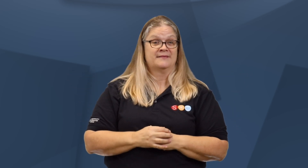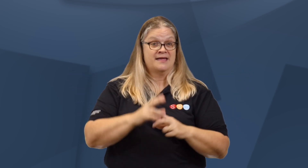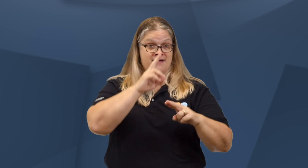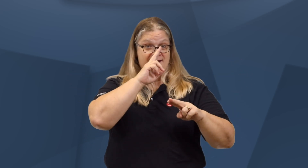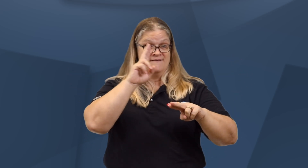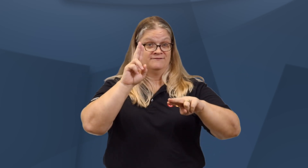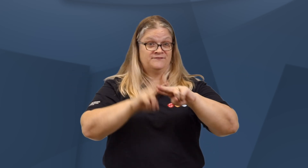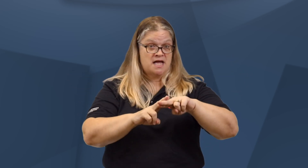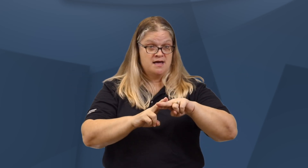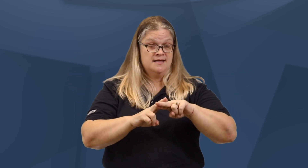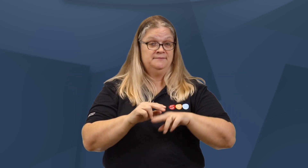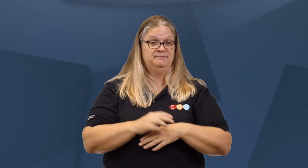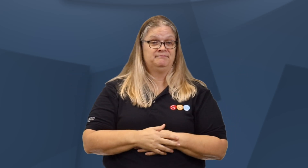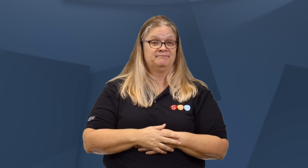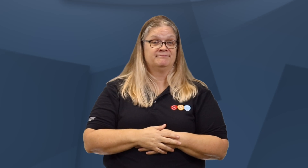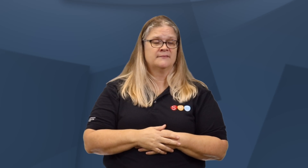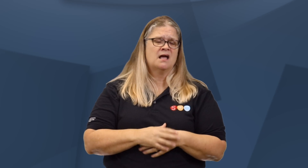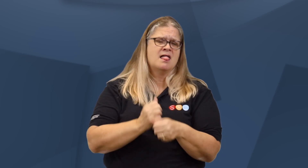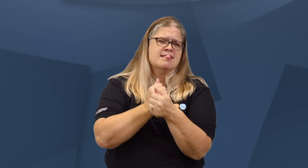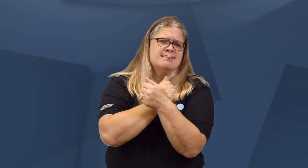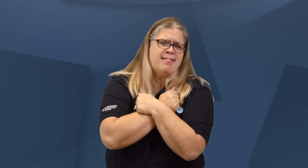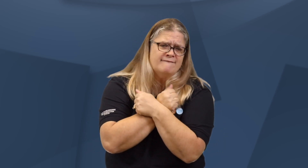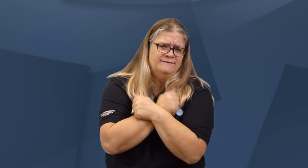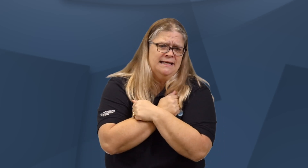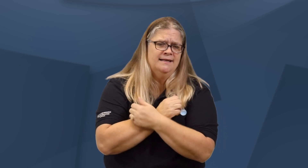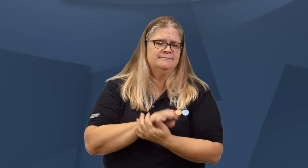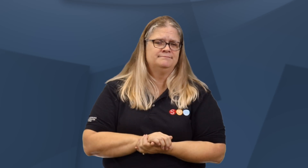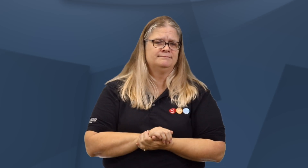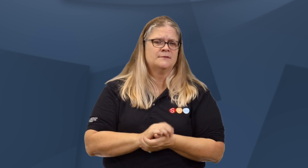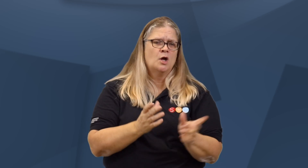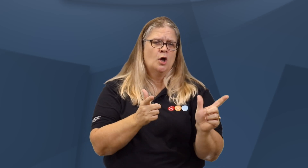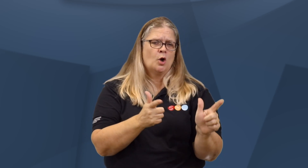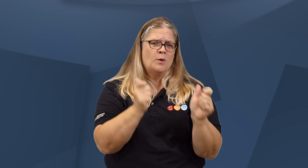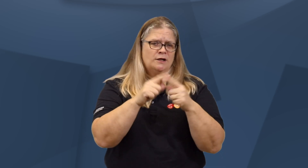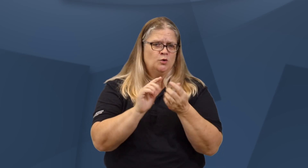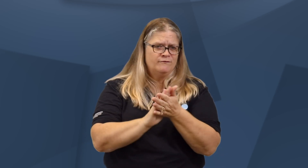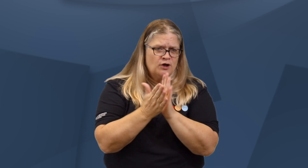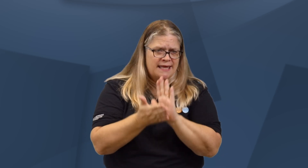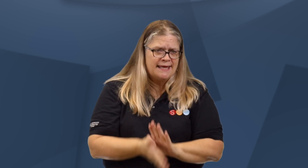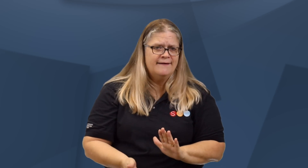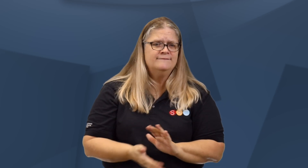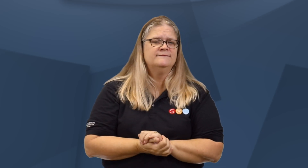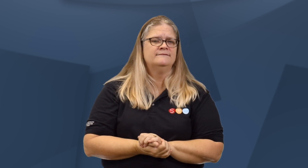Fun. Loving. Quick to forgive.